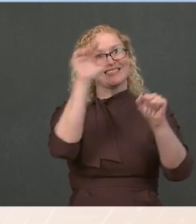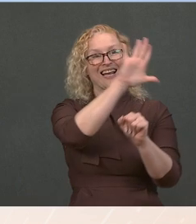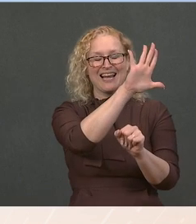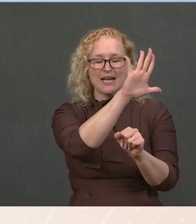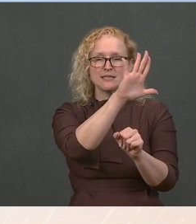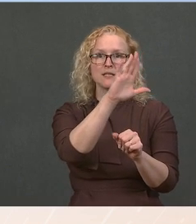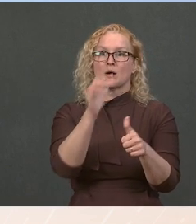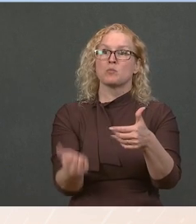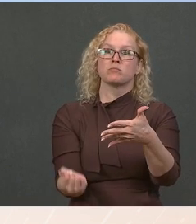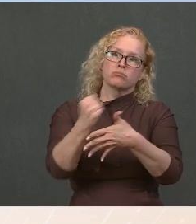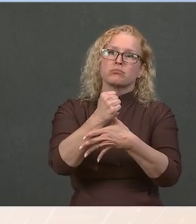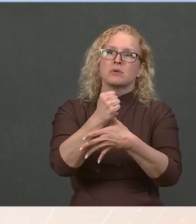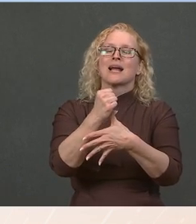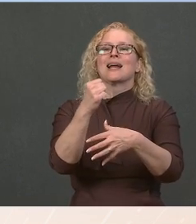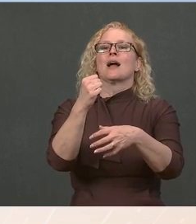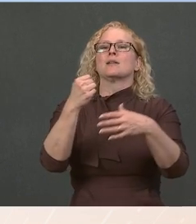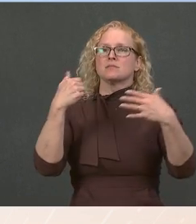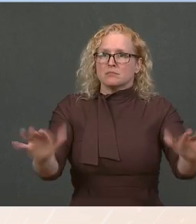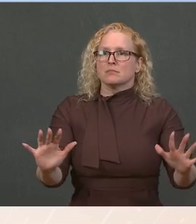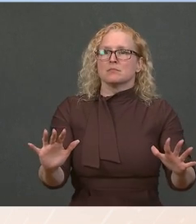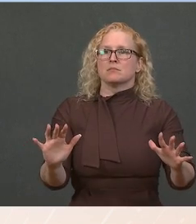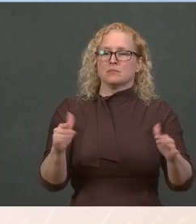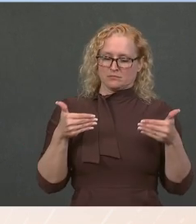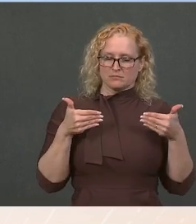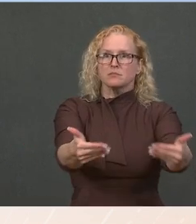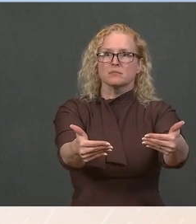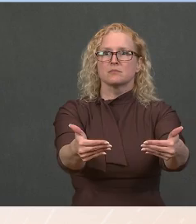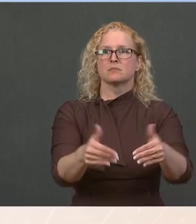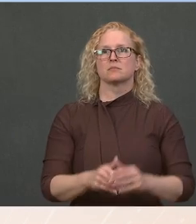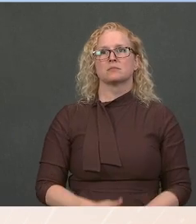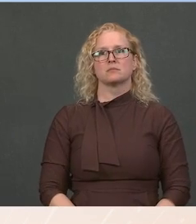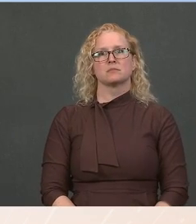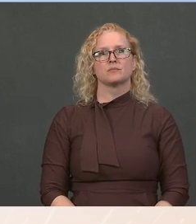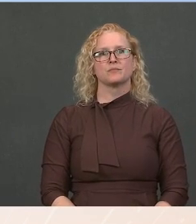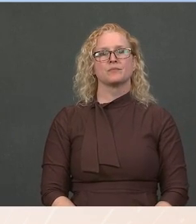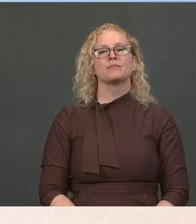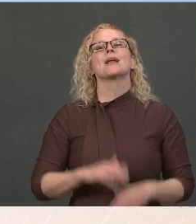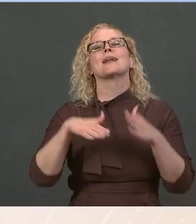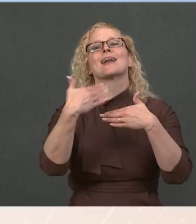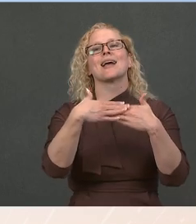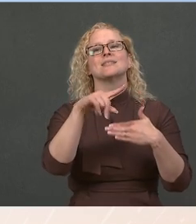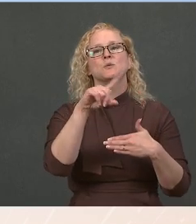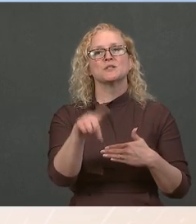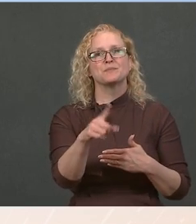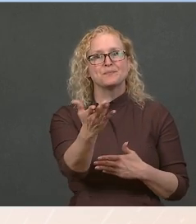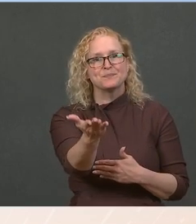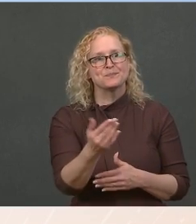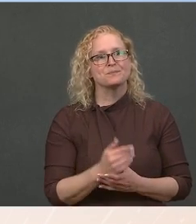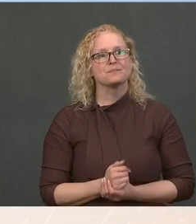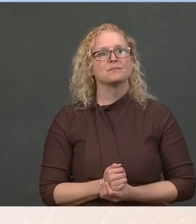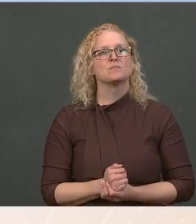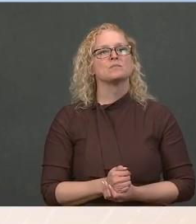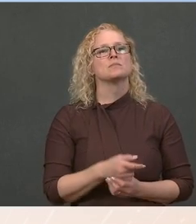Well, a quick follow-up on that, actually, just -- Ms. Jean-Pierre: Yeah. The Press: You were saying that the President has been speaking to progressives and moderates in recent days -- Ms. Jean-Pierre: Yeah, the last co-